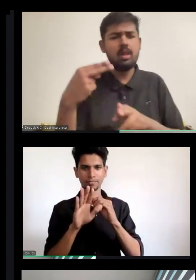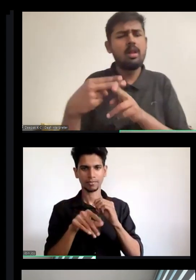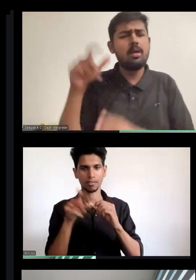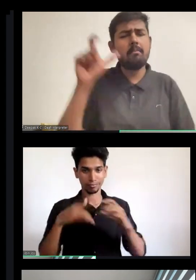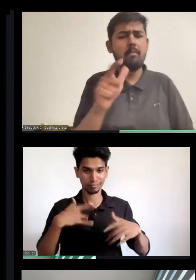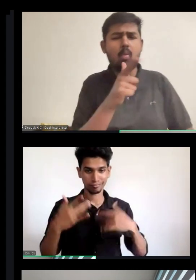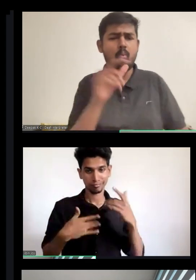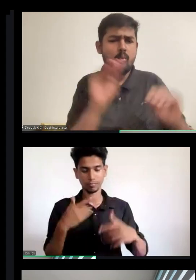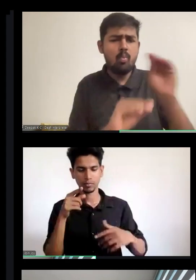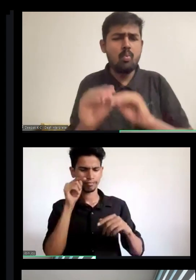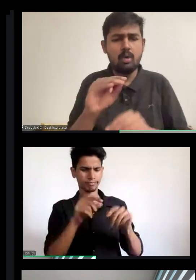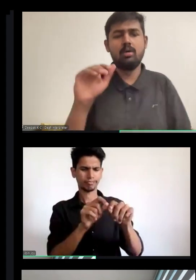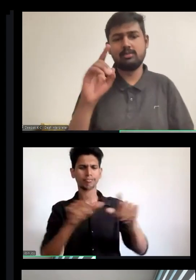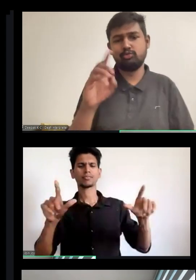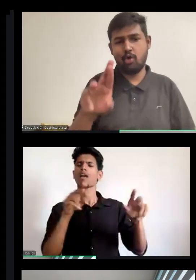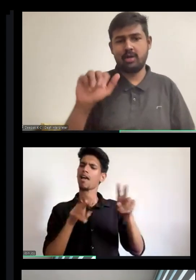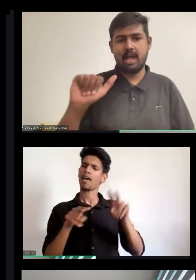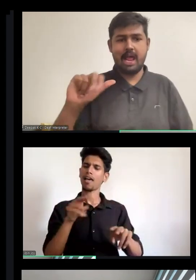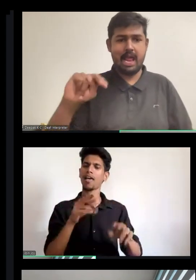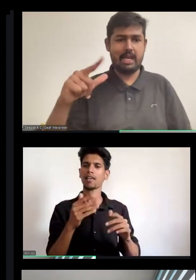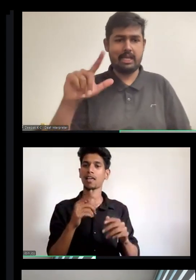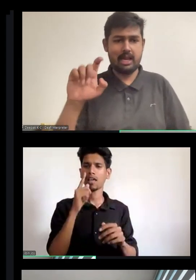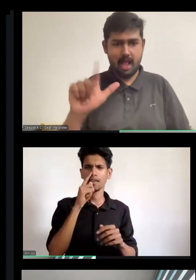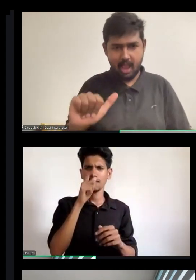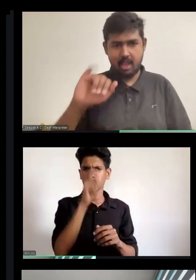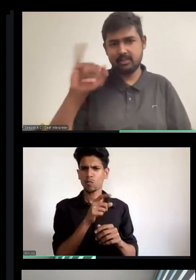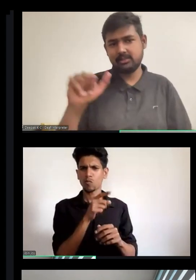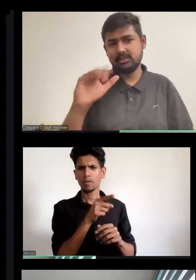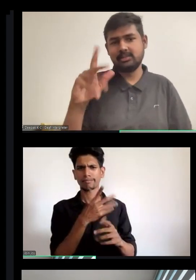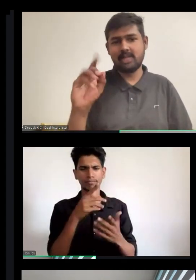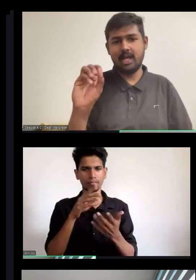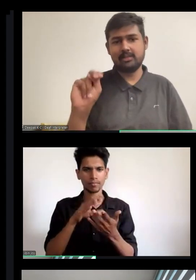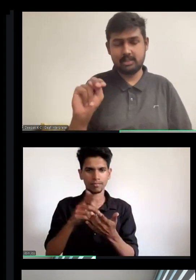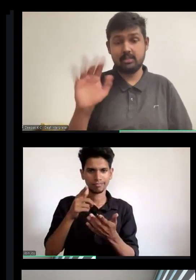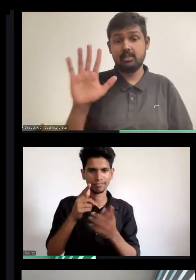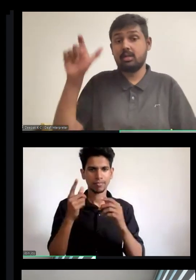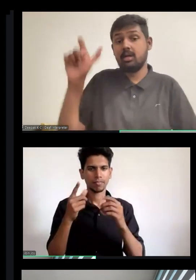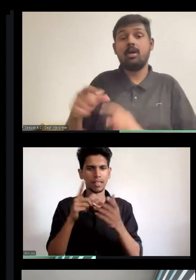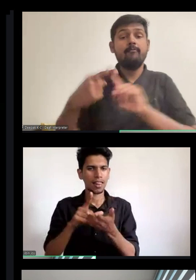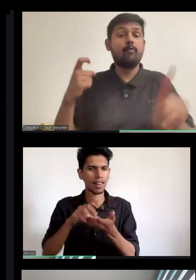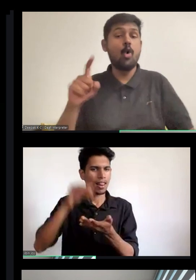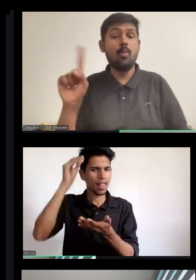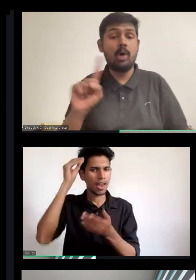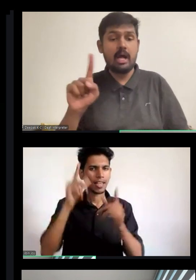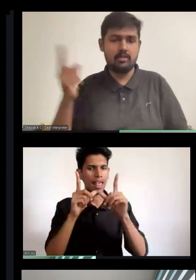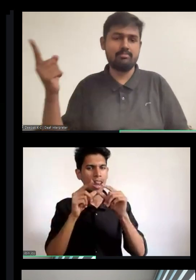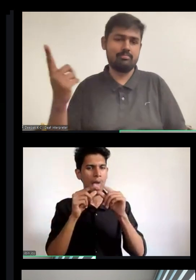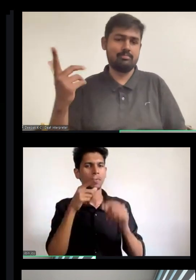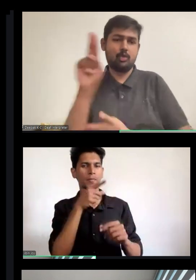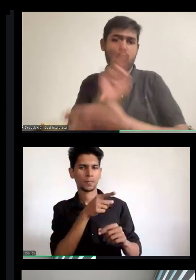Dr. Angela also teaches an EDUCAUSE learning lab. It's a workshop that EDUCAUSE does.